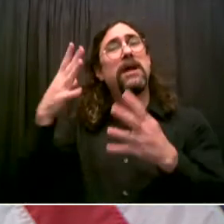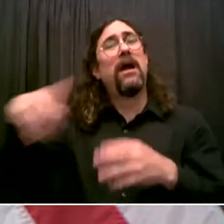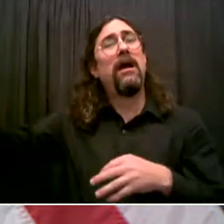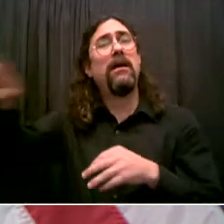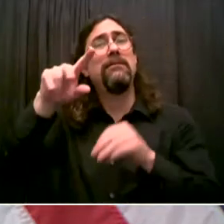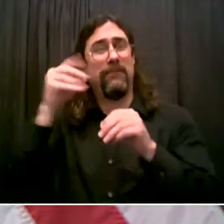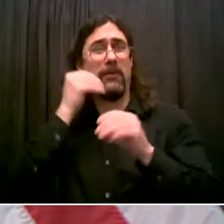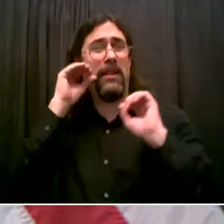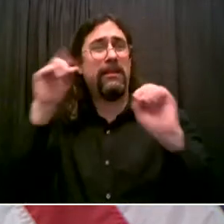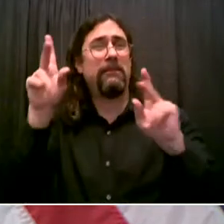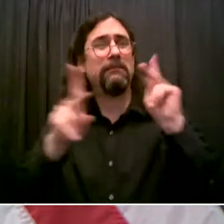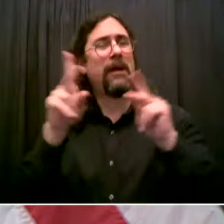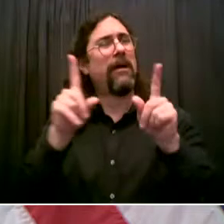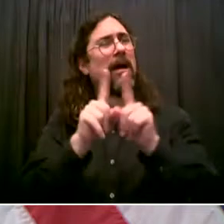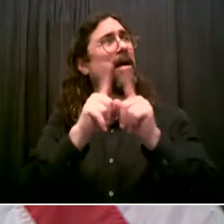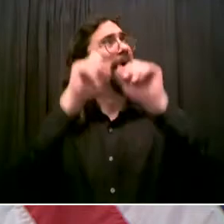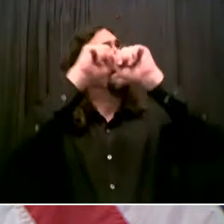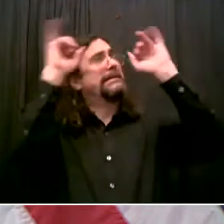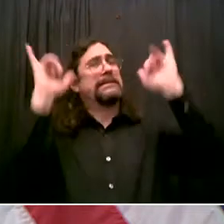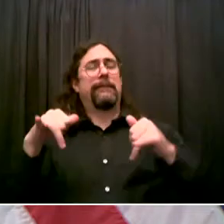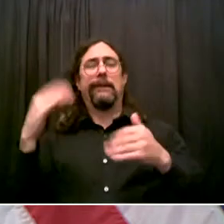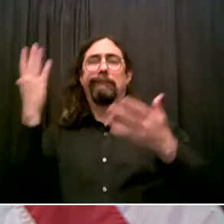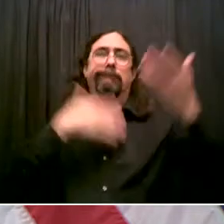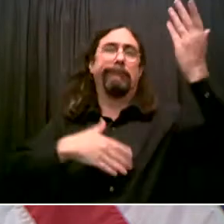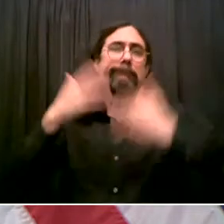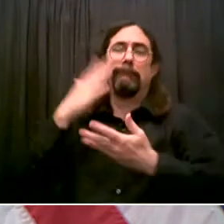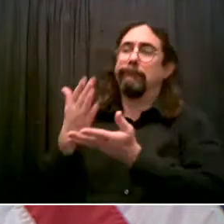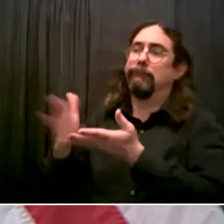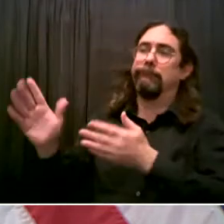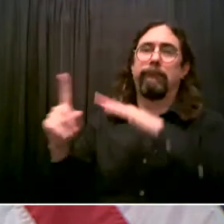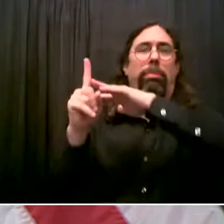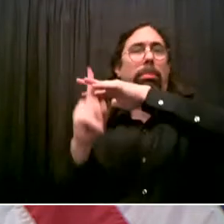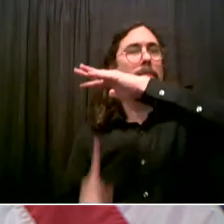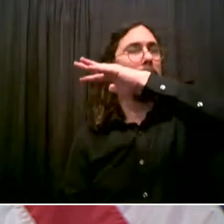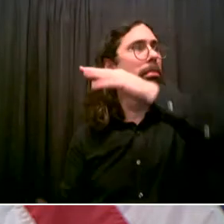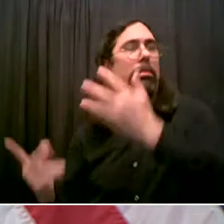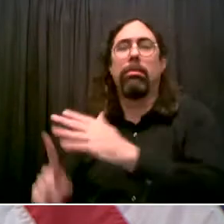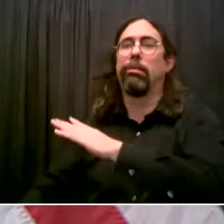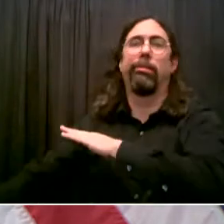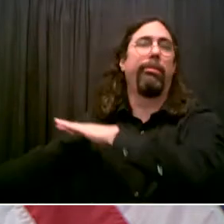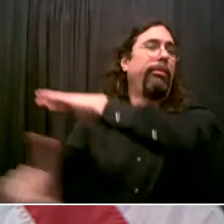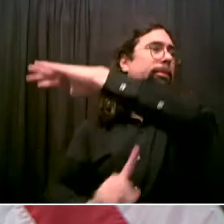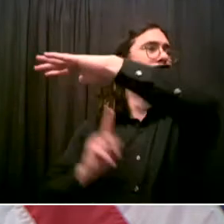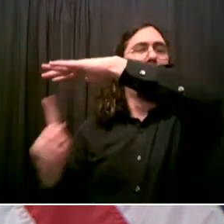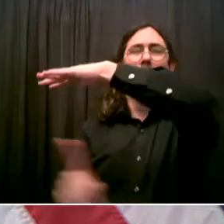FOR PEOPLE FALLING TO EVERY SOCI SALITUATION.